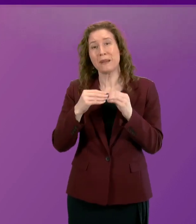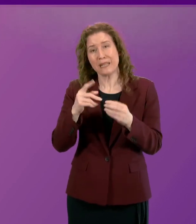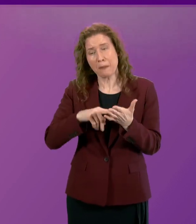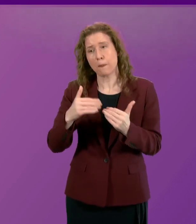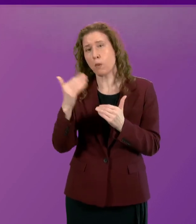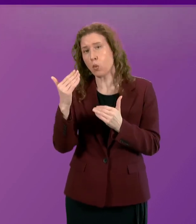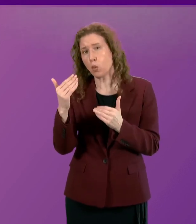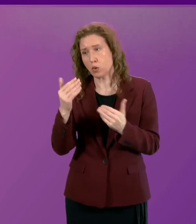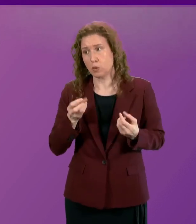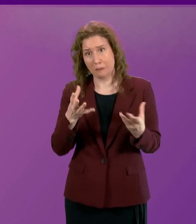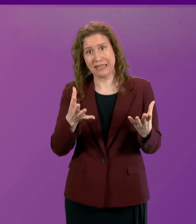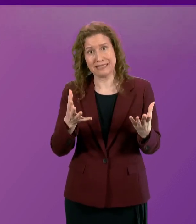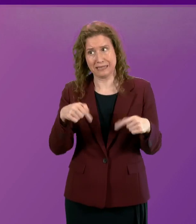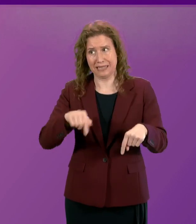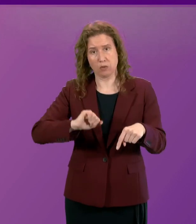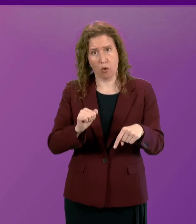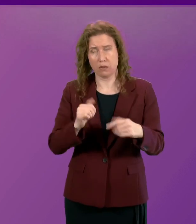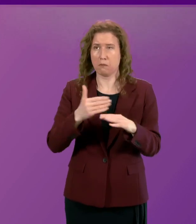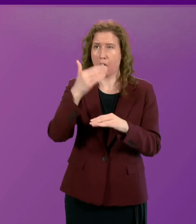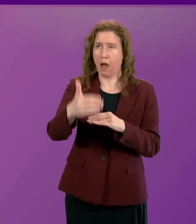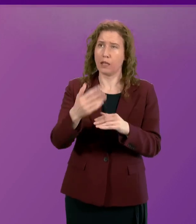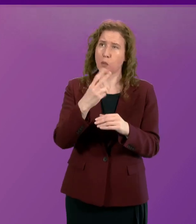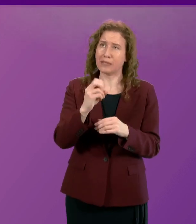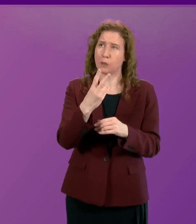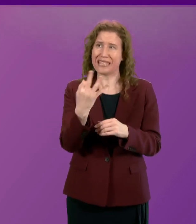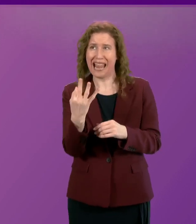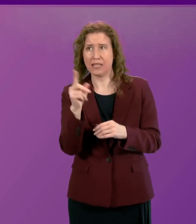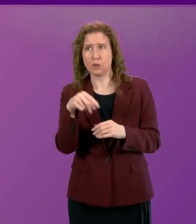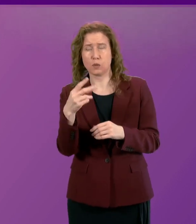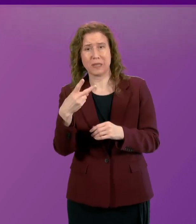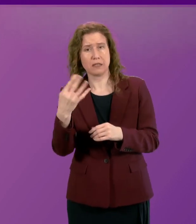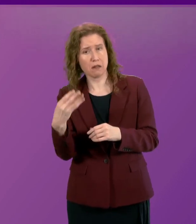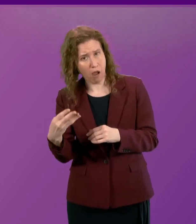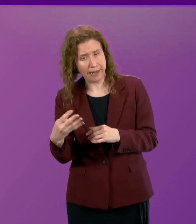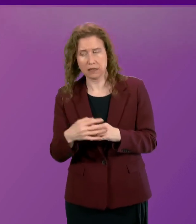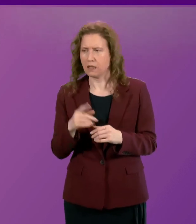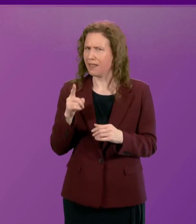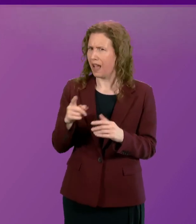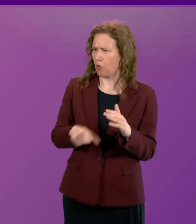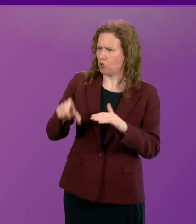spend on our priorities by 2028-29. That all comes on top of the additional hike